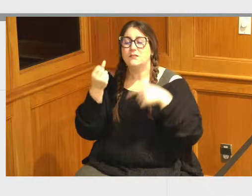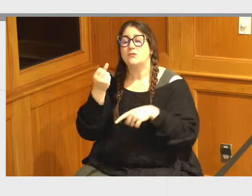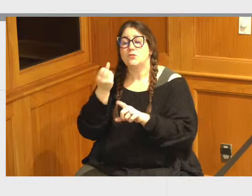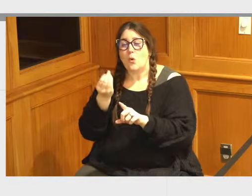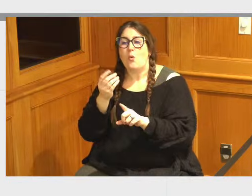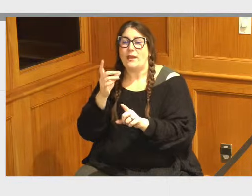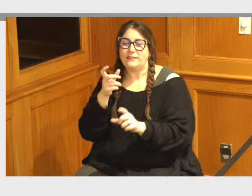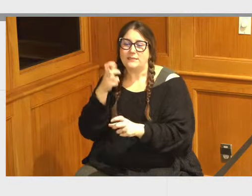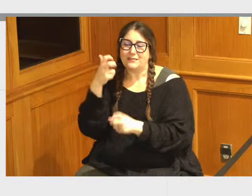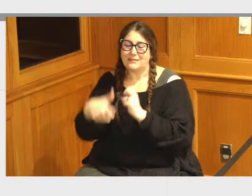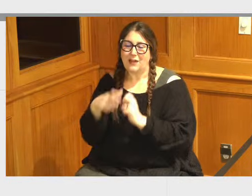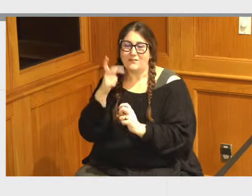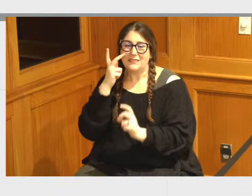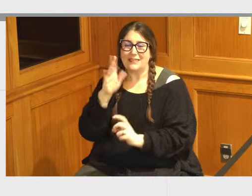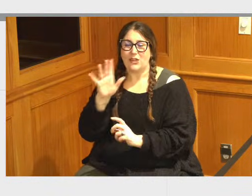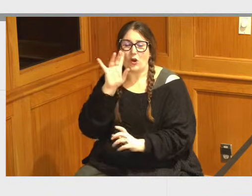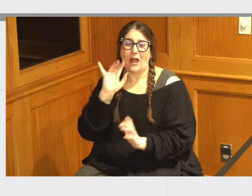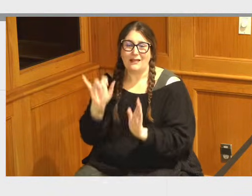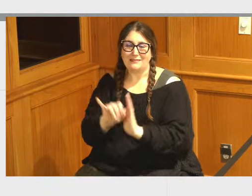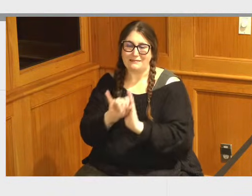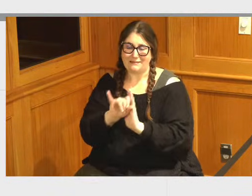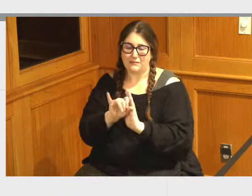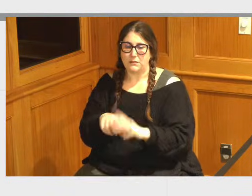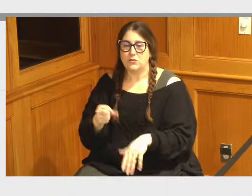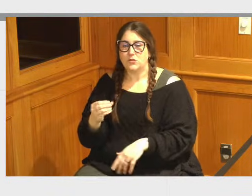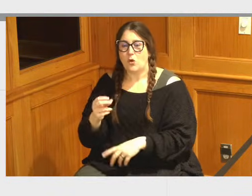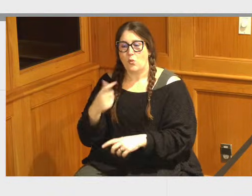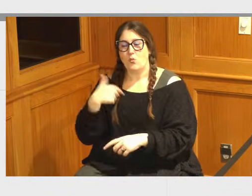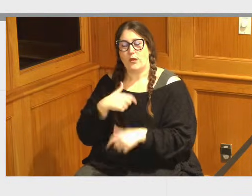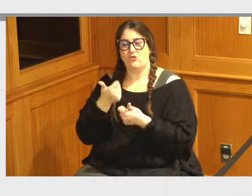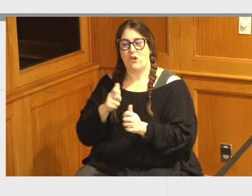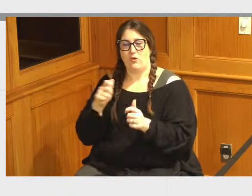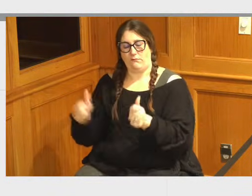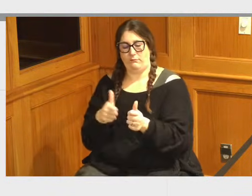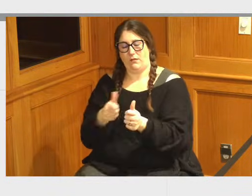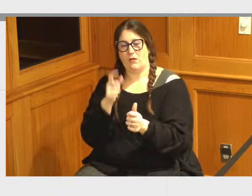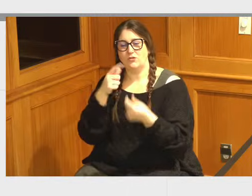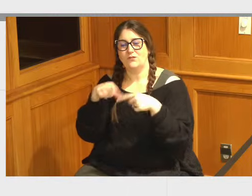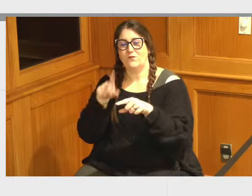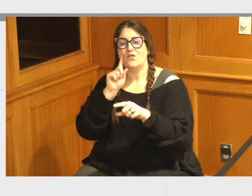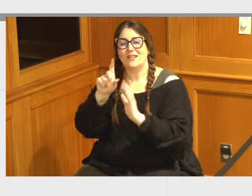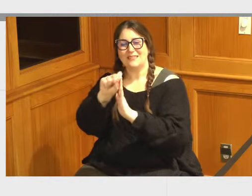of a time lag that we see with getting reports of flu deaths and and the final determination